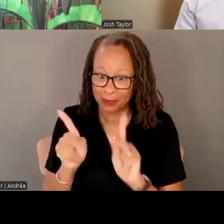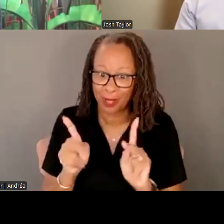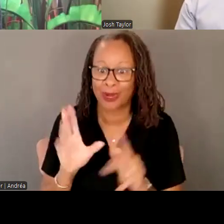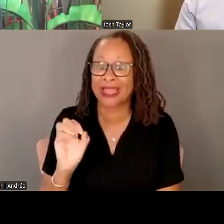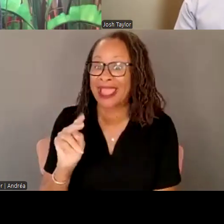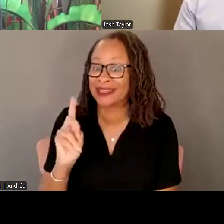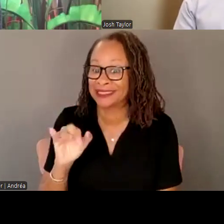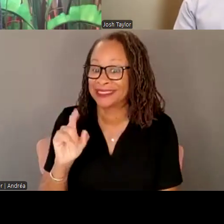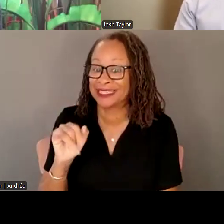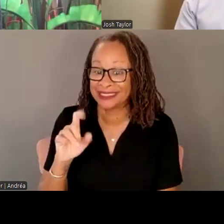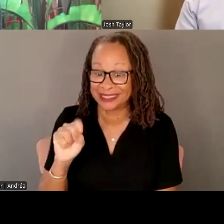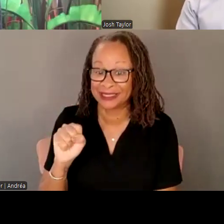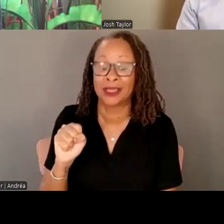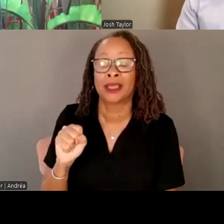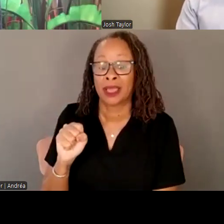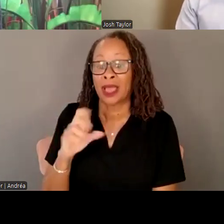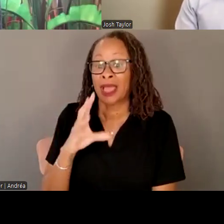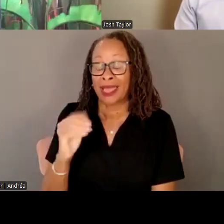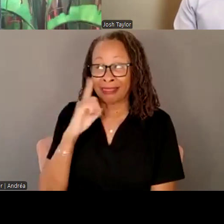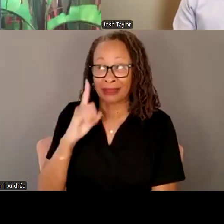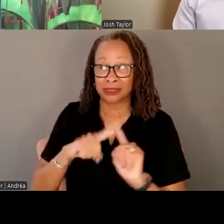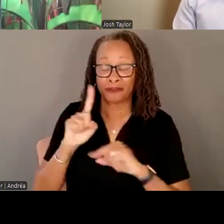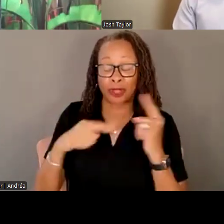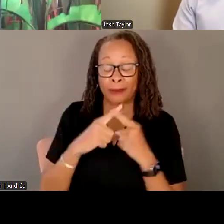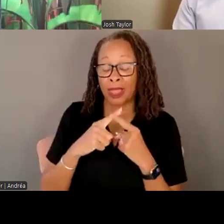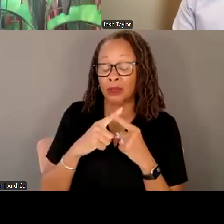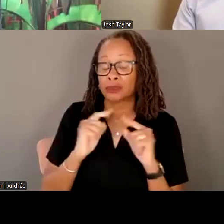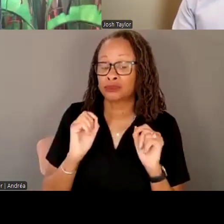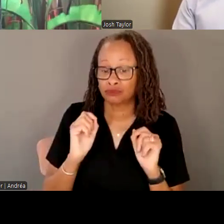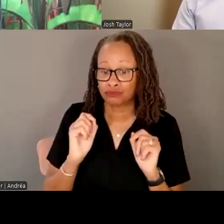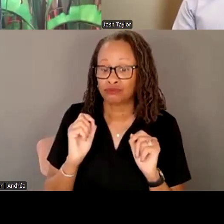and also think differently about the job posting